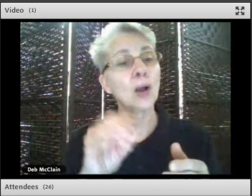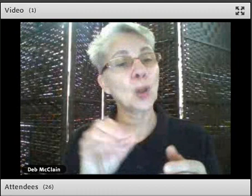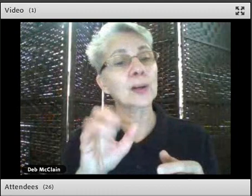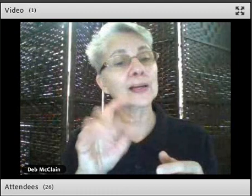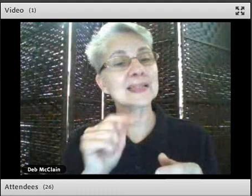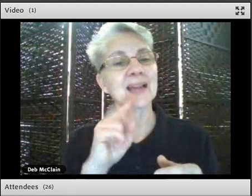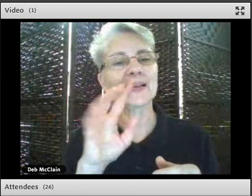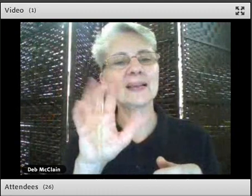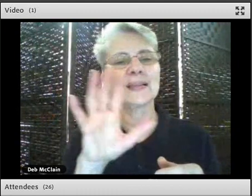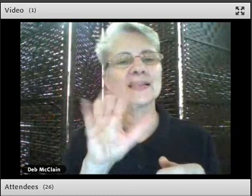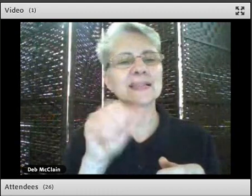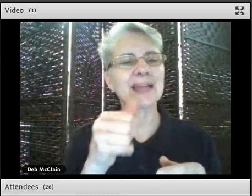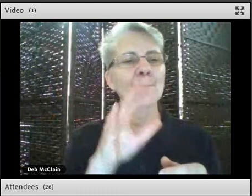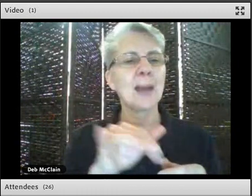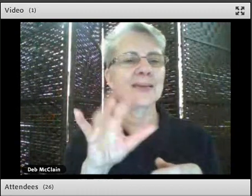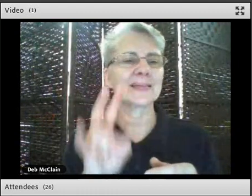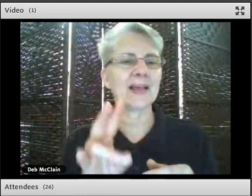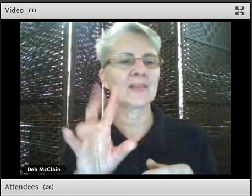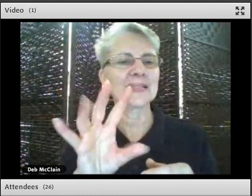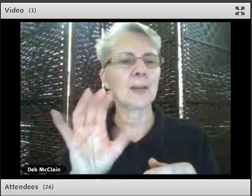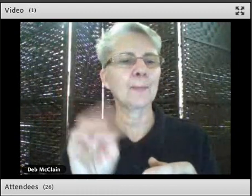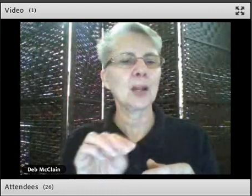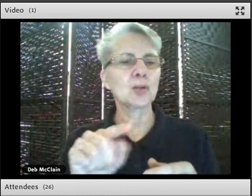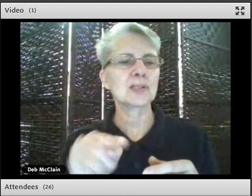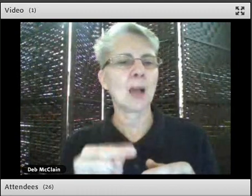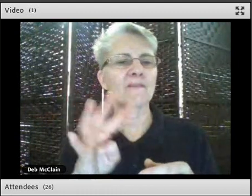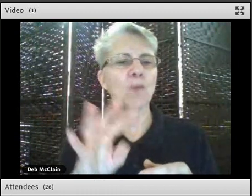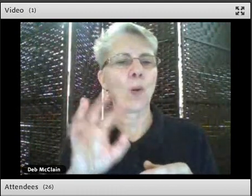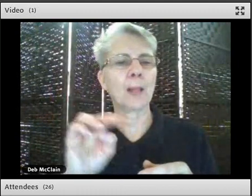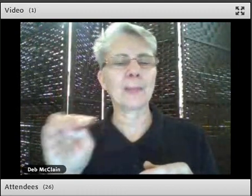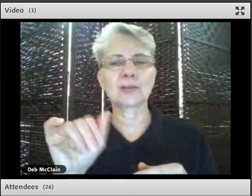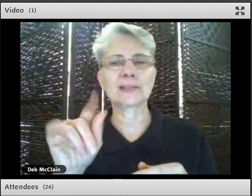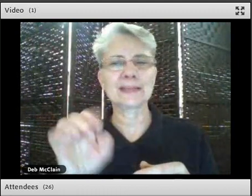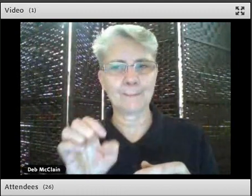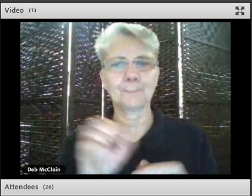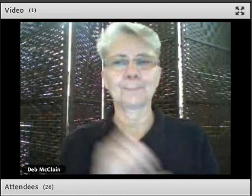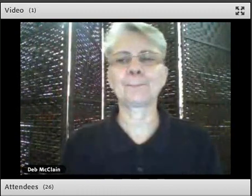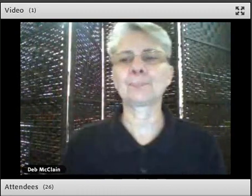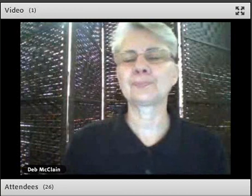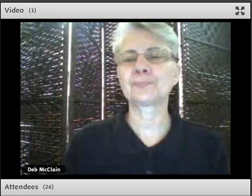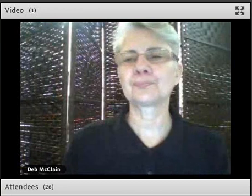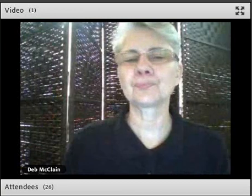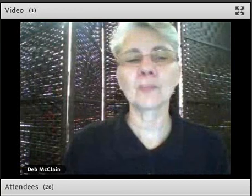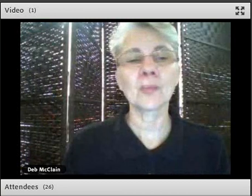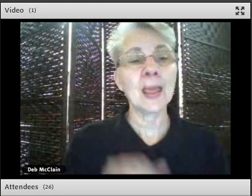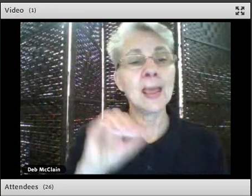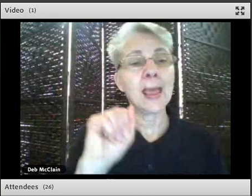In AACR2, we never provided dimensions for standard audiocassettes.